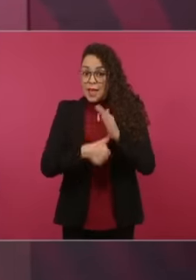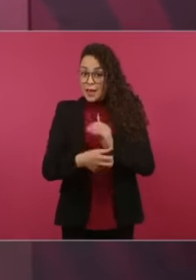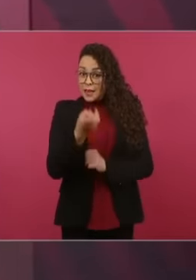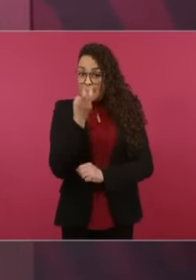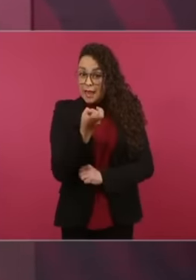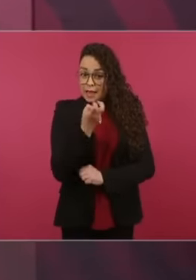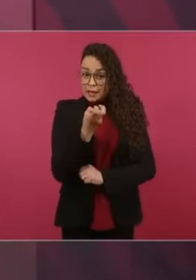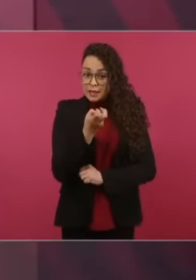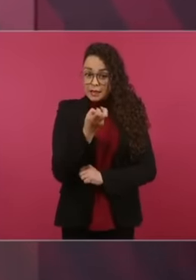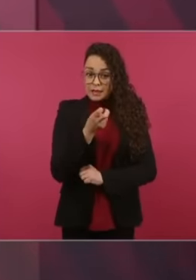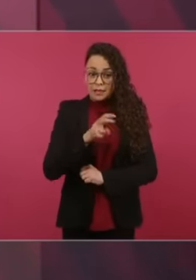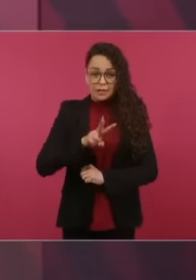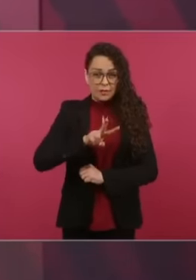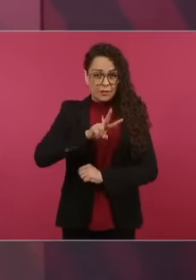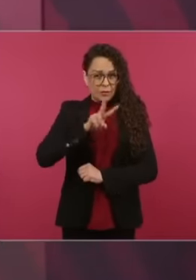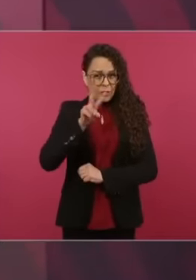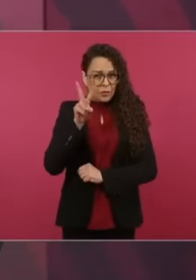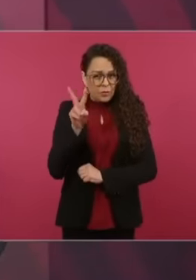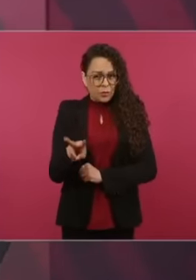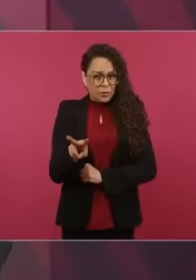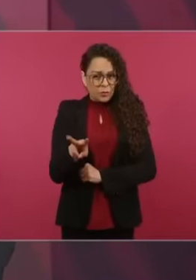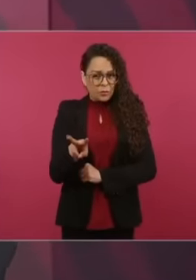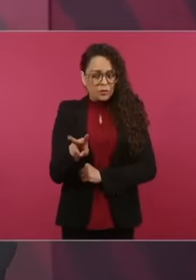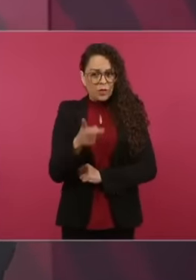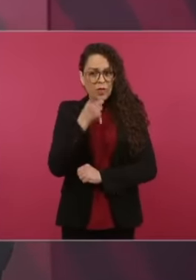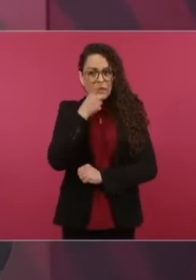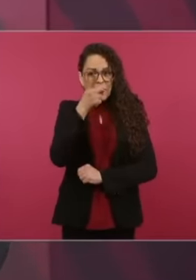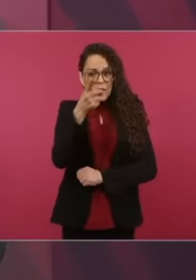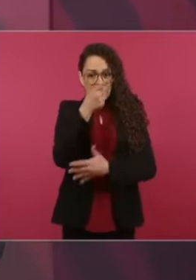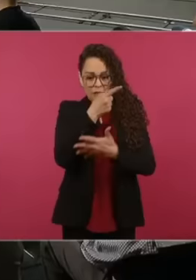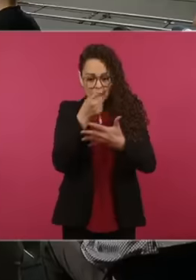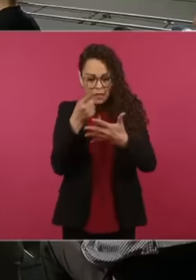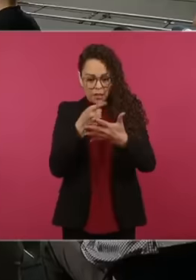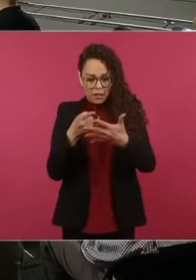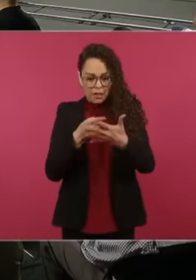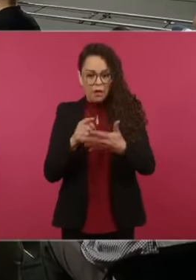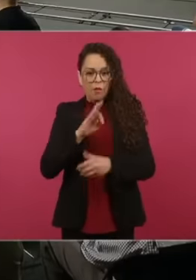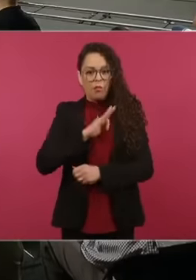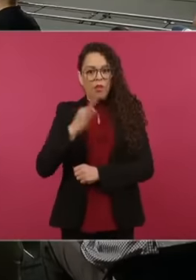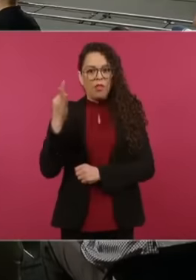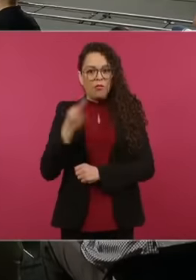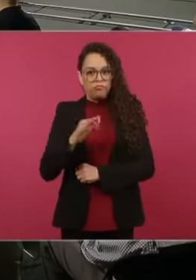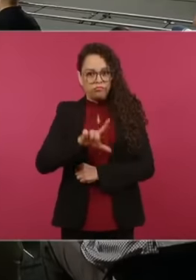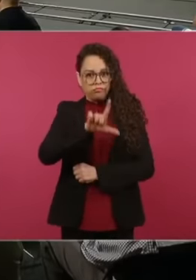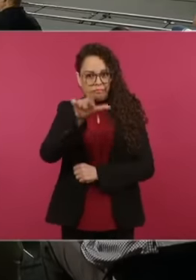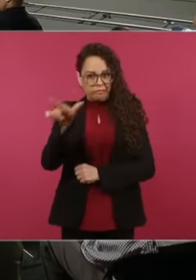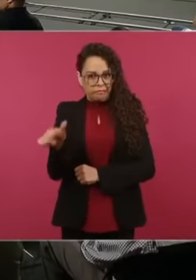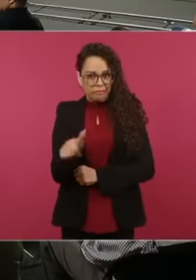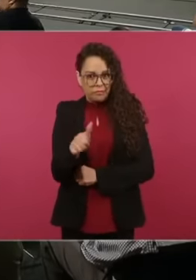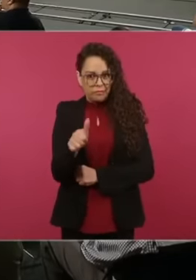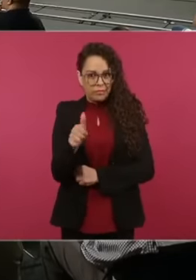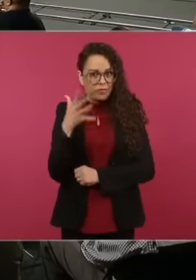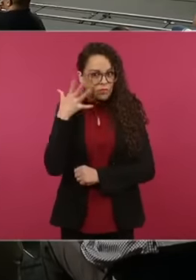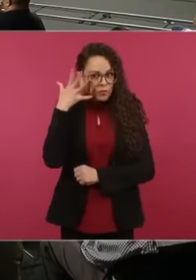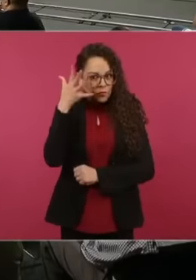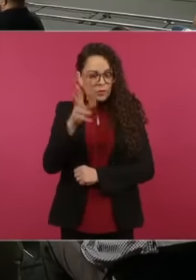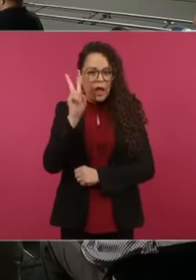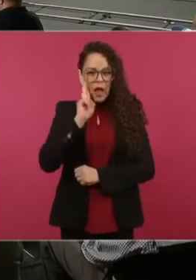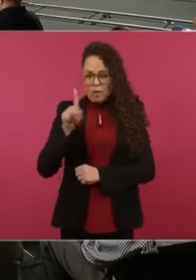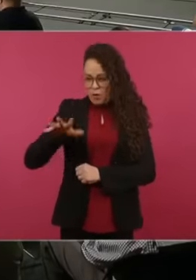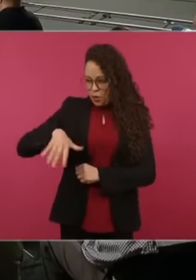prophetic, let's see if you can find it all of this for